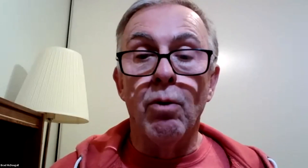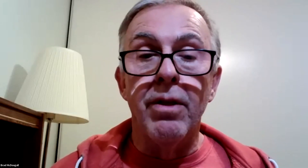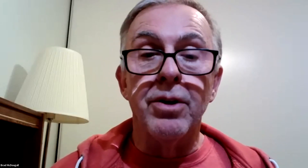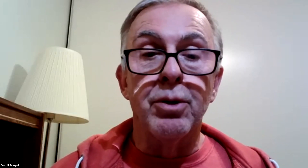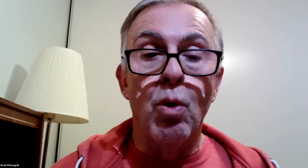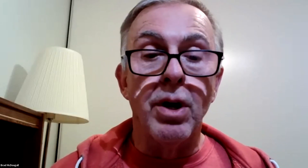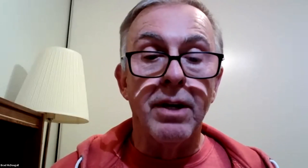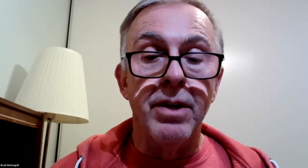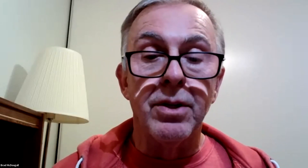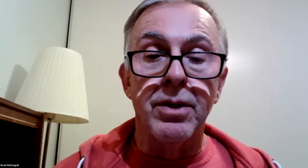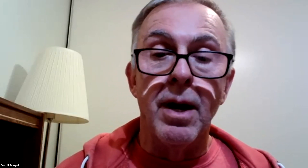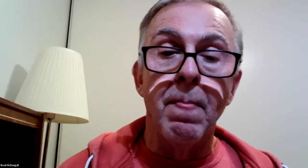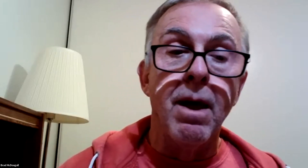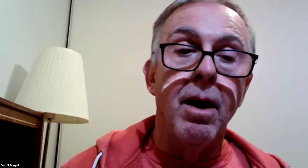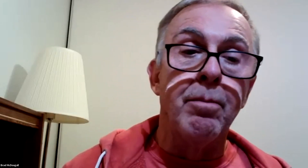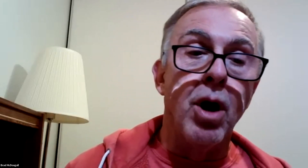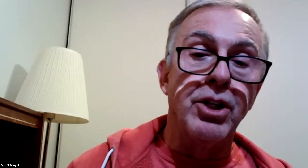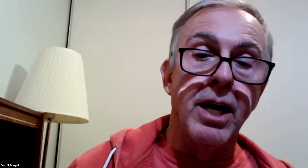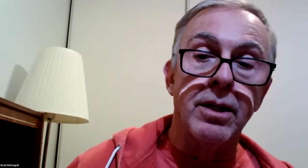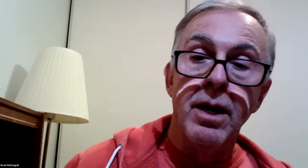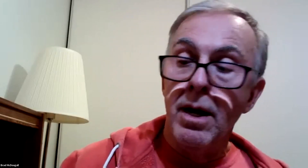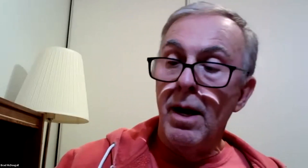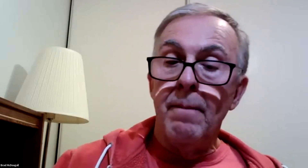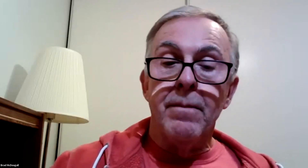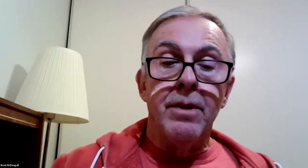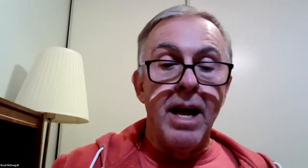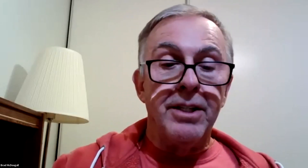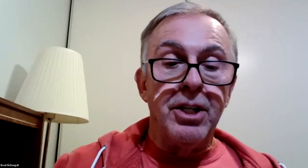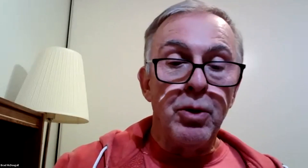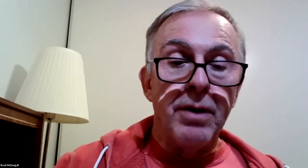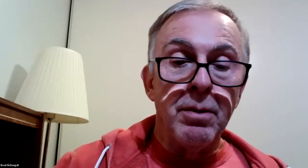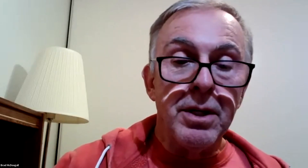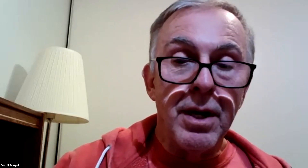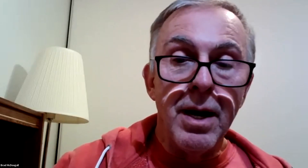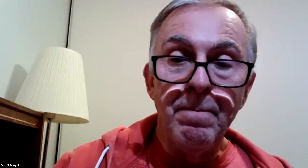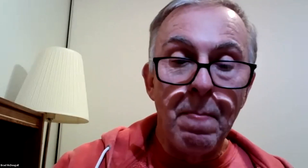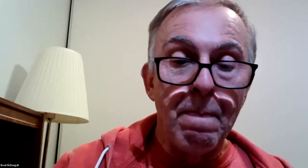for their support of this project. Landon, did you have something to say?